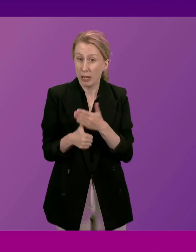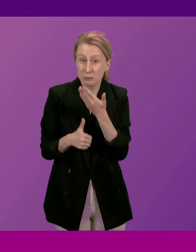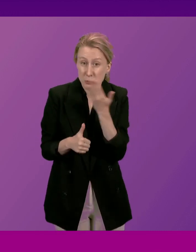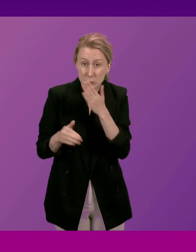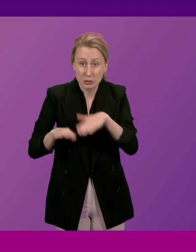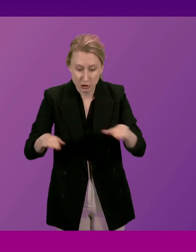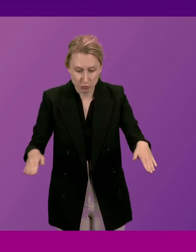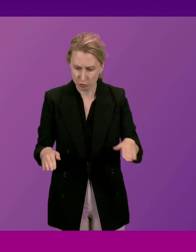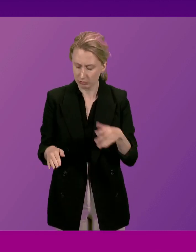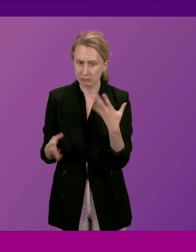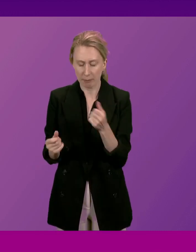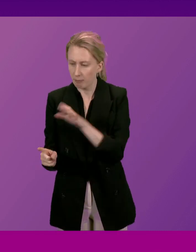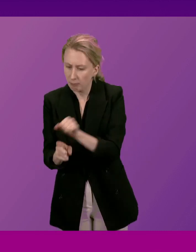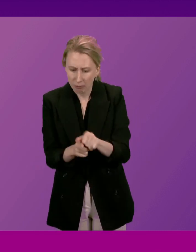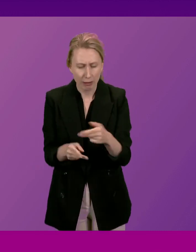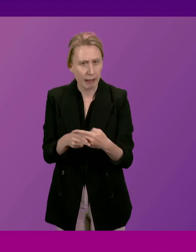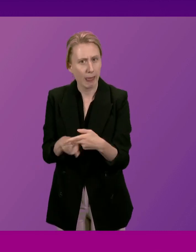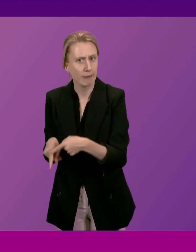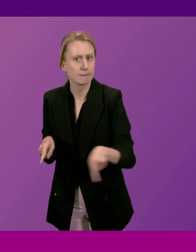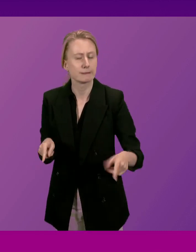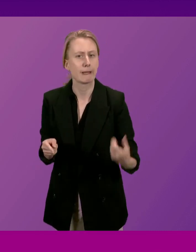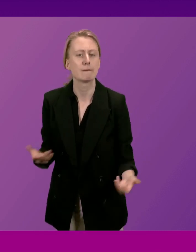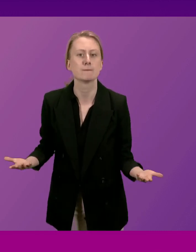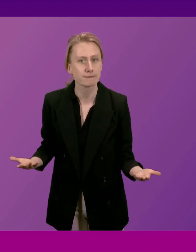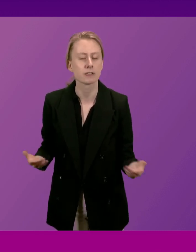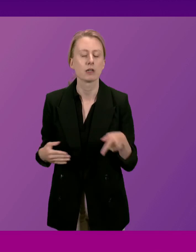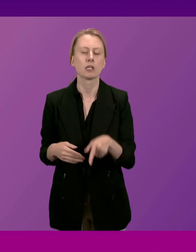caught carrying knives. That is not a coincidence. The SNP has